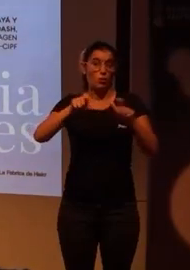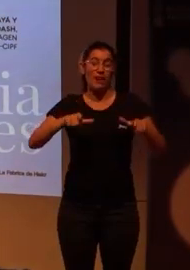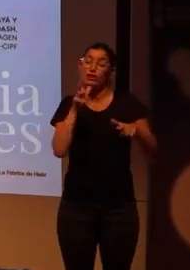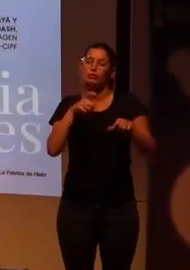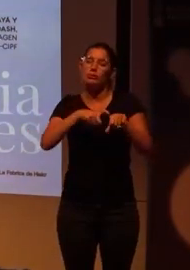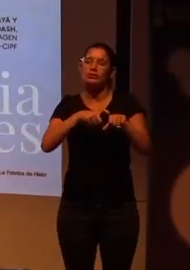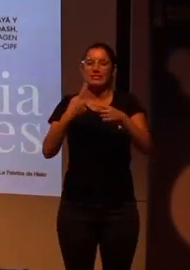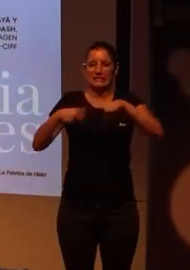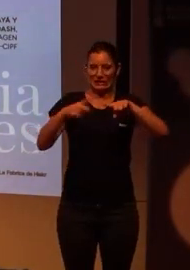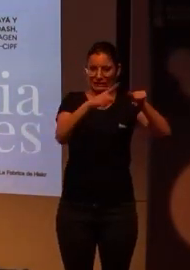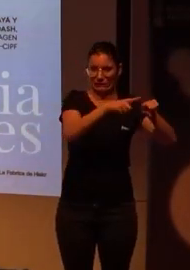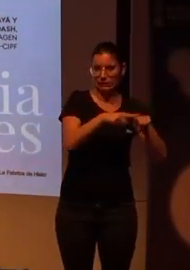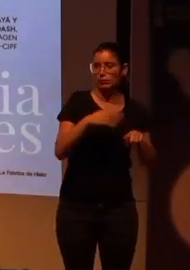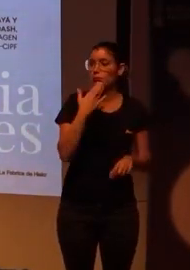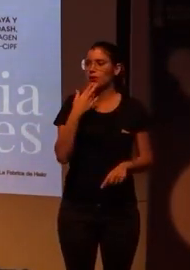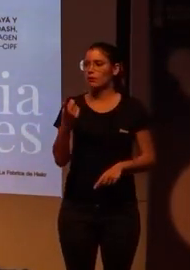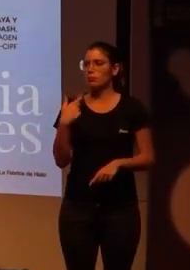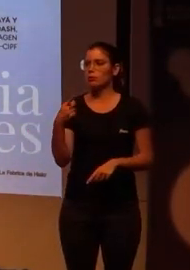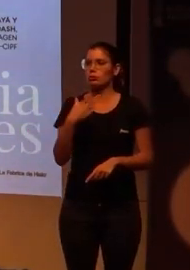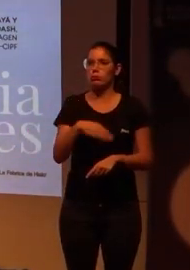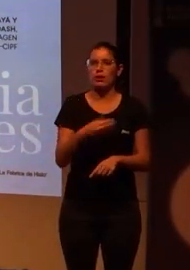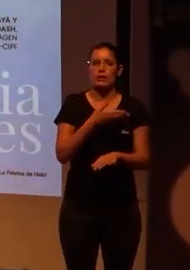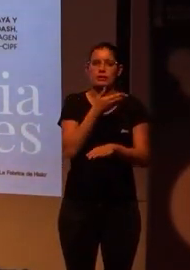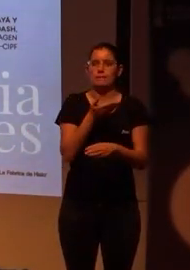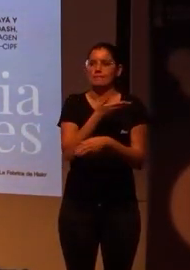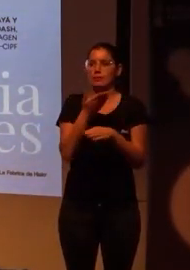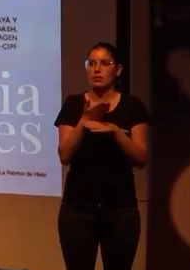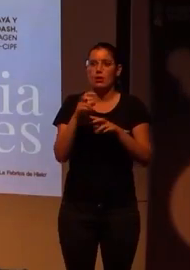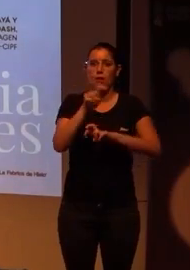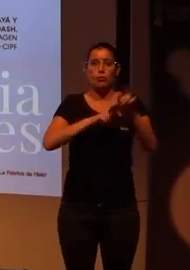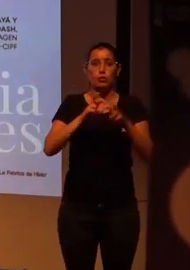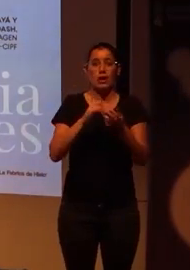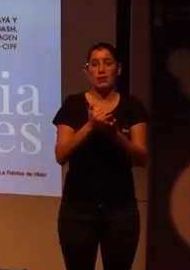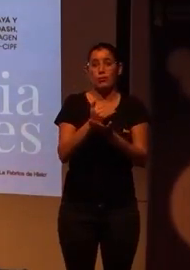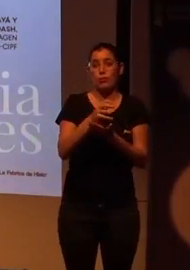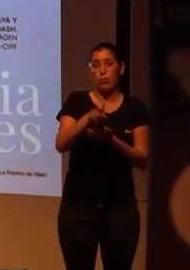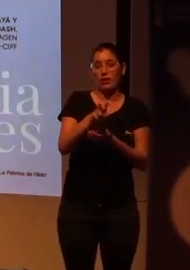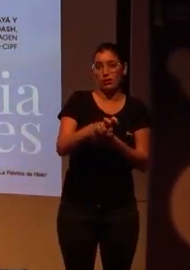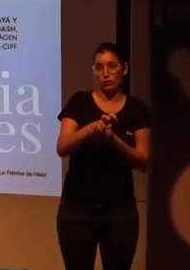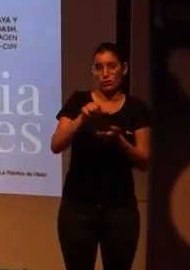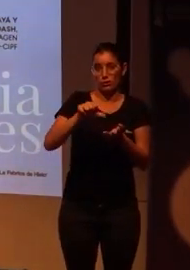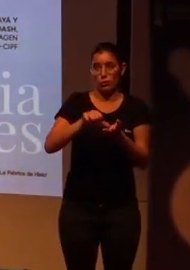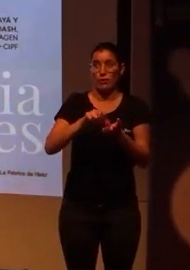if you want you can go look for urban gardens in Valencia, there is no centralised website,